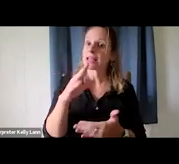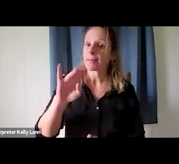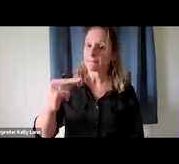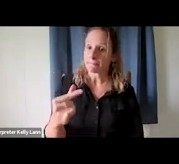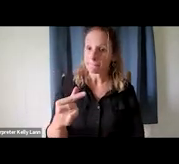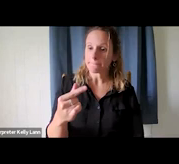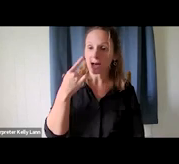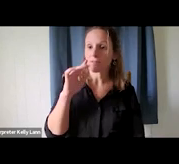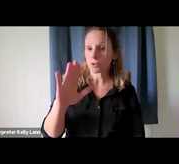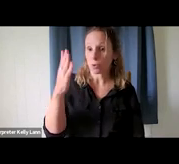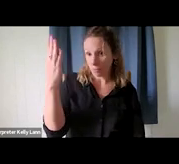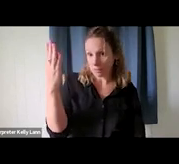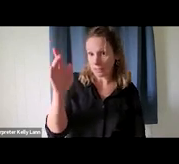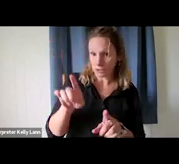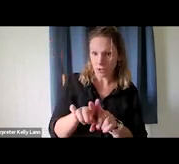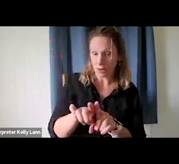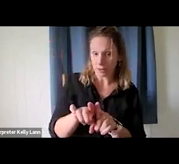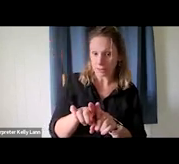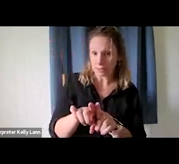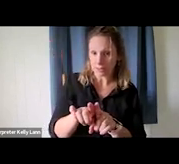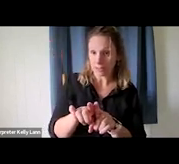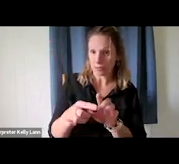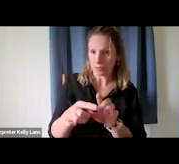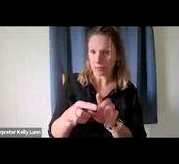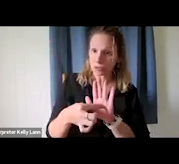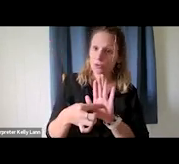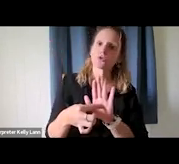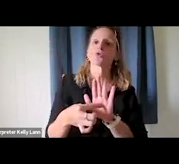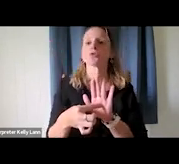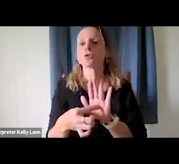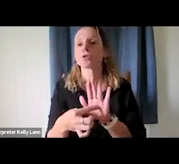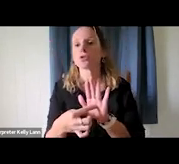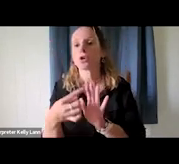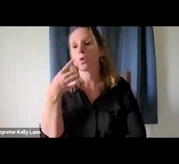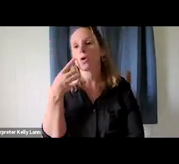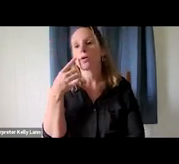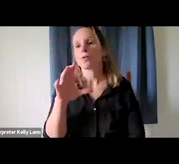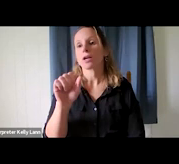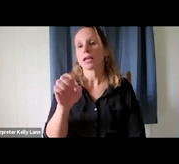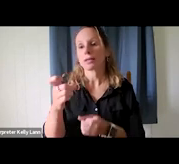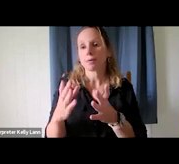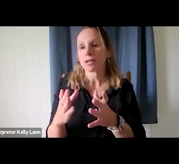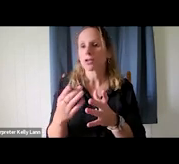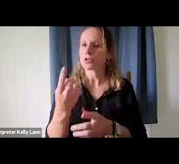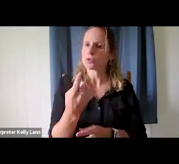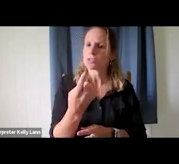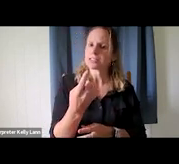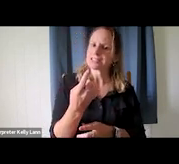for your presentation and highlighting that the observations of case managers and doing some initial research.